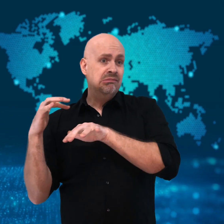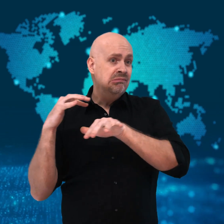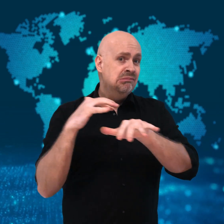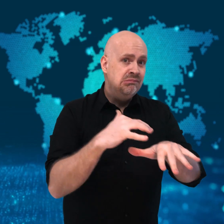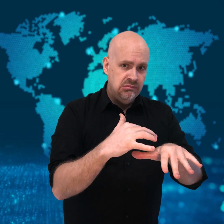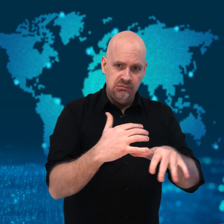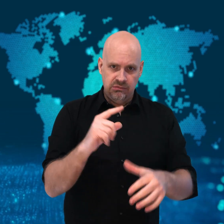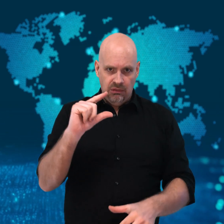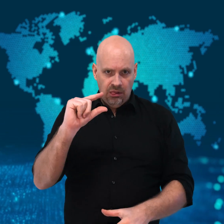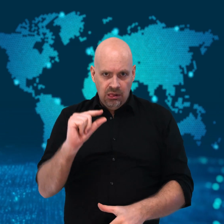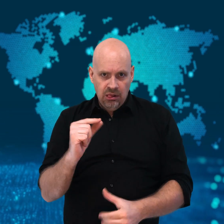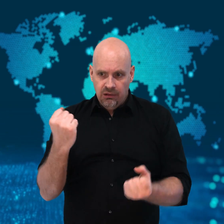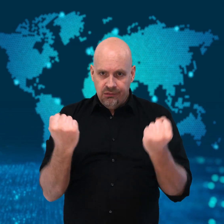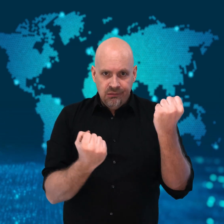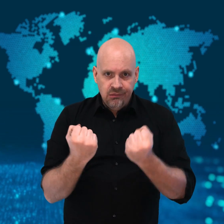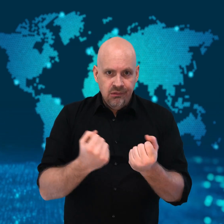into the night.